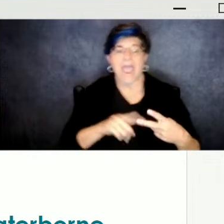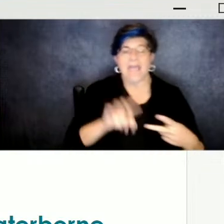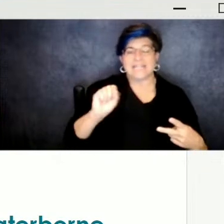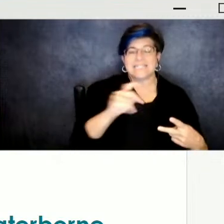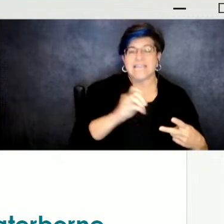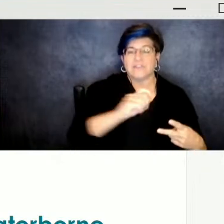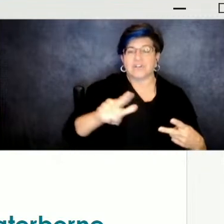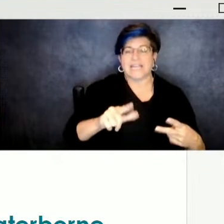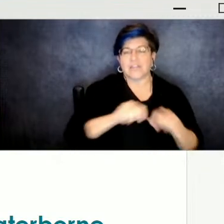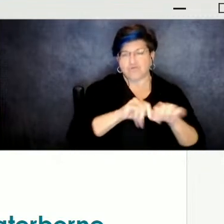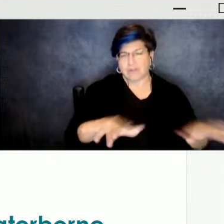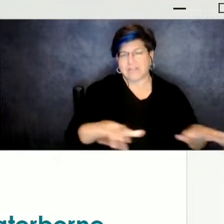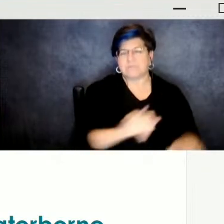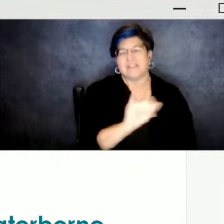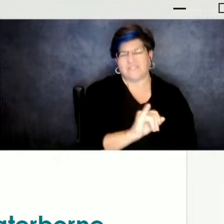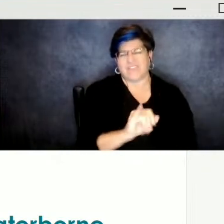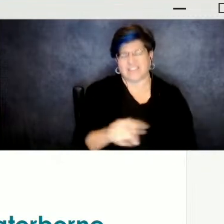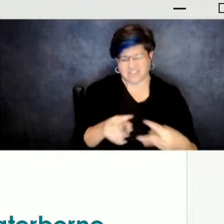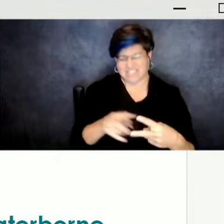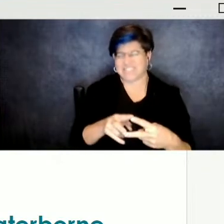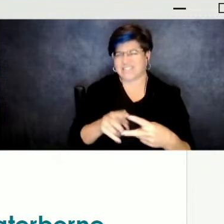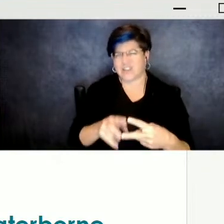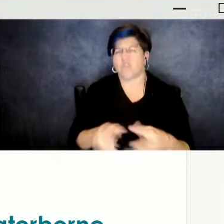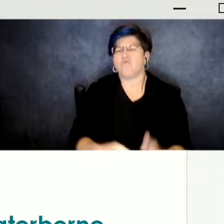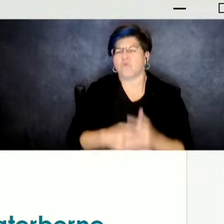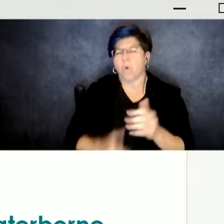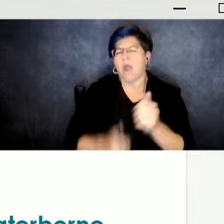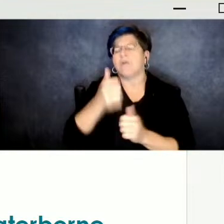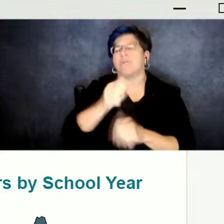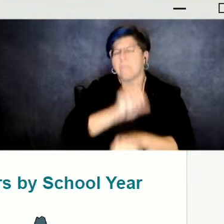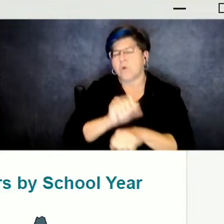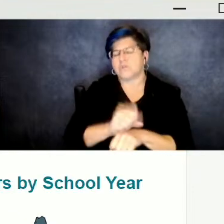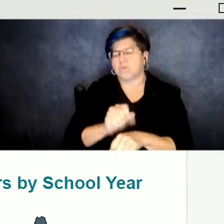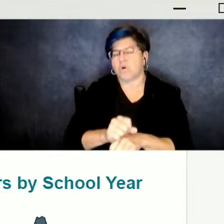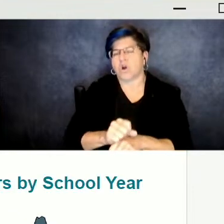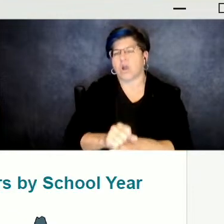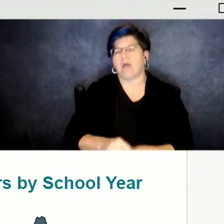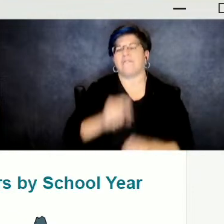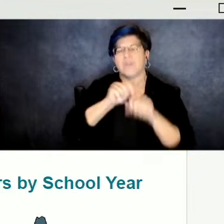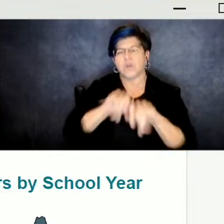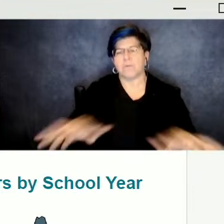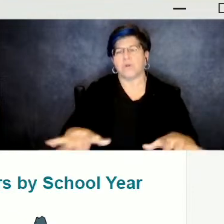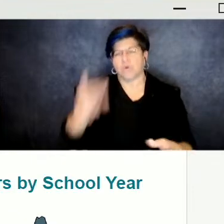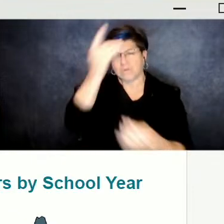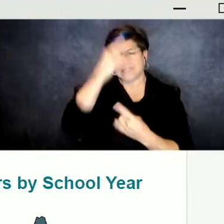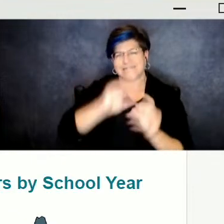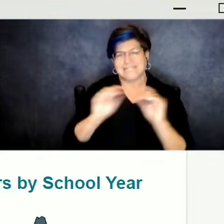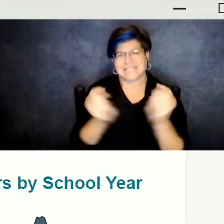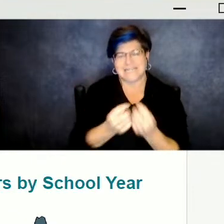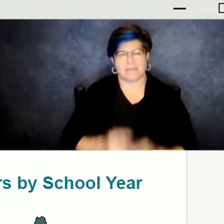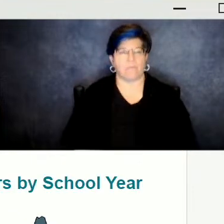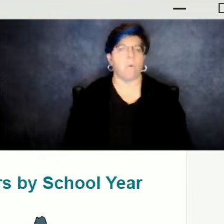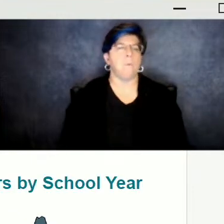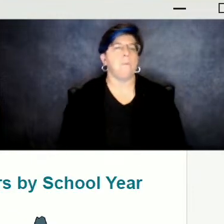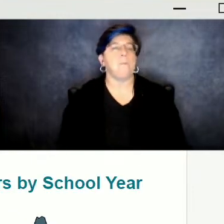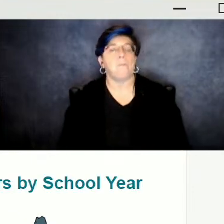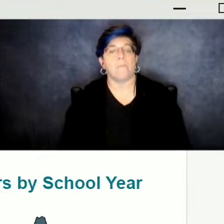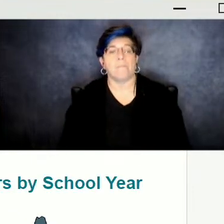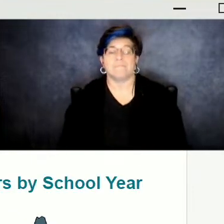BORNE ILLNESSES AND THE SEXUALLY TRANSMITTED INFECTIONS ARE THE ONES THAT WE GET THE MOST VOLUMES FROM THAT REQUIRE